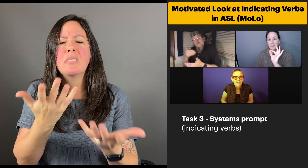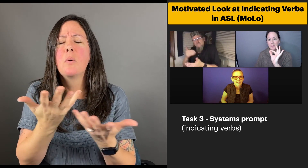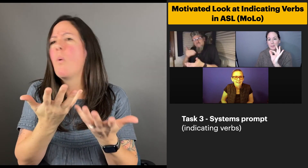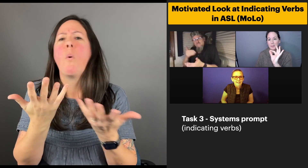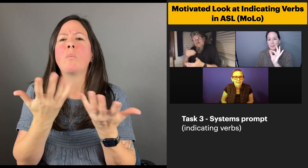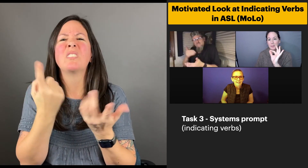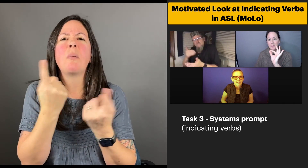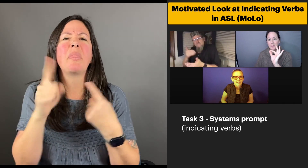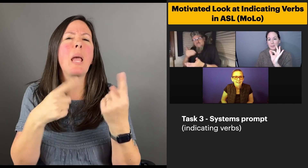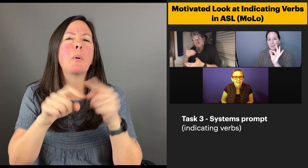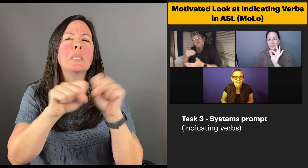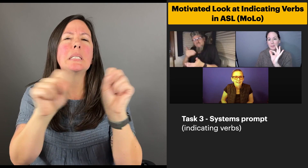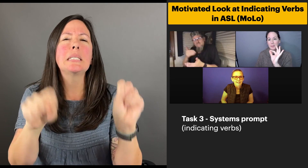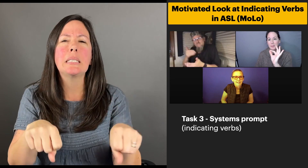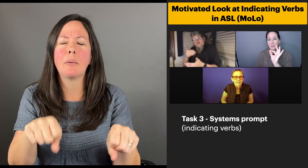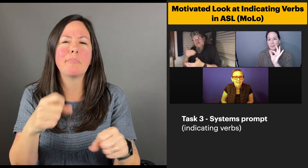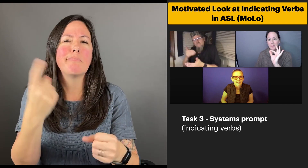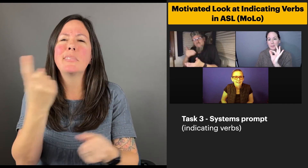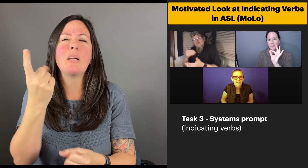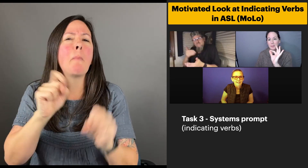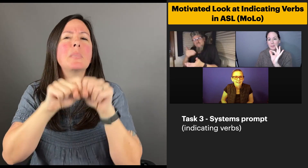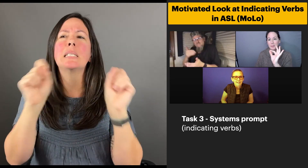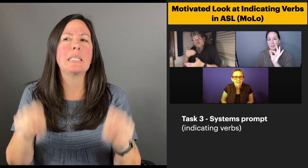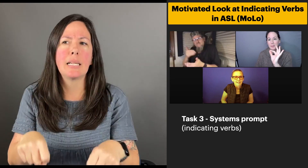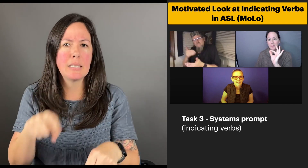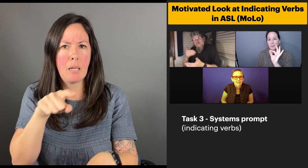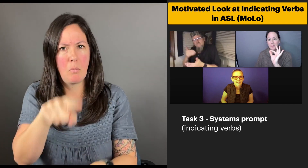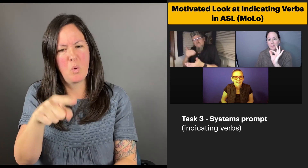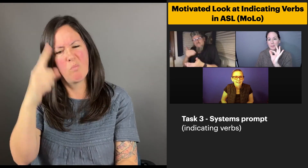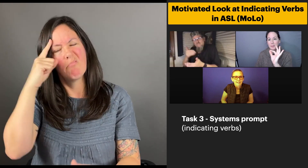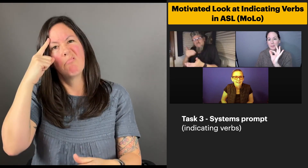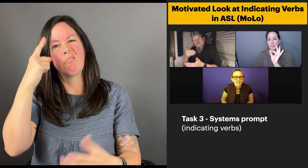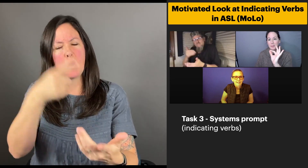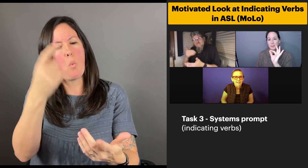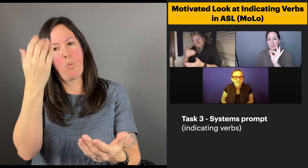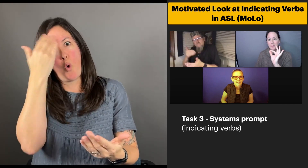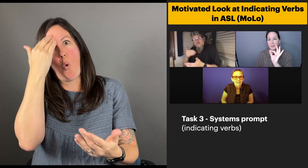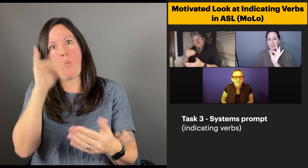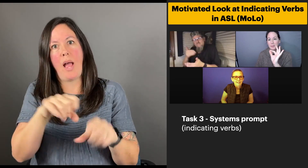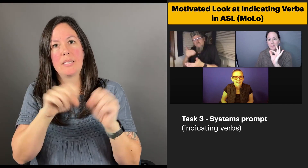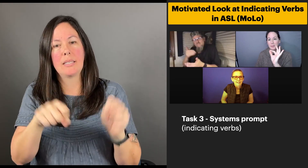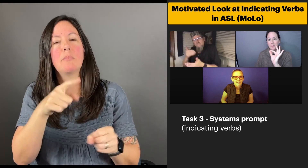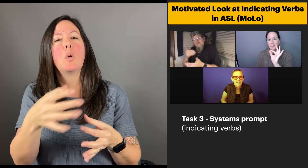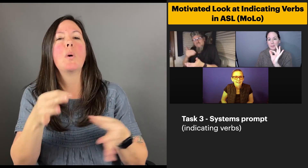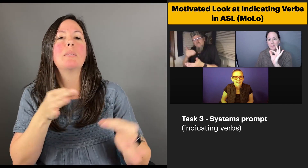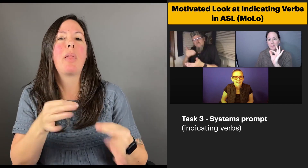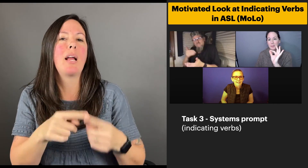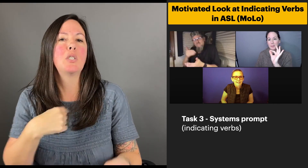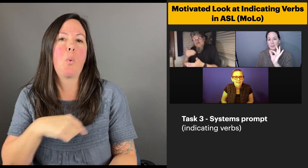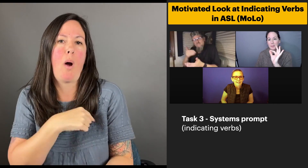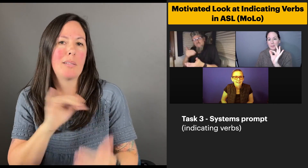indicating verbs in ASL for this particular research project we had a systems prompt where we asked